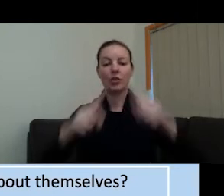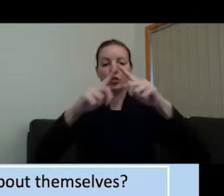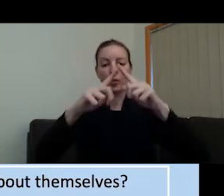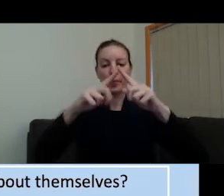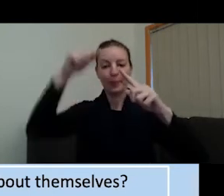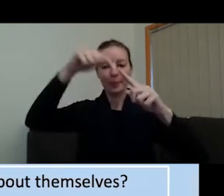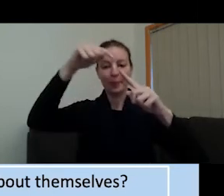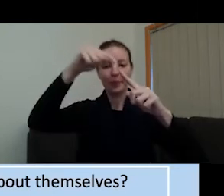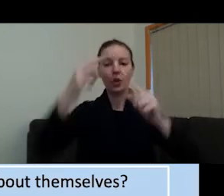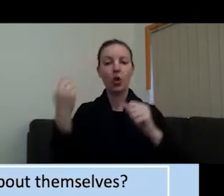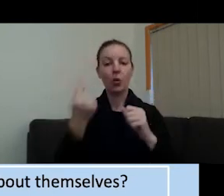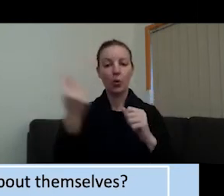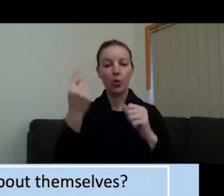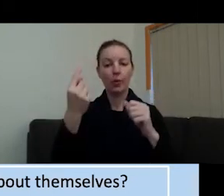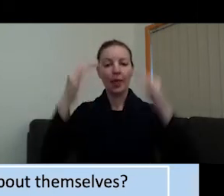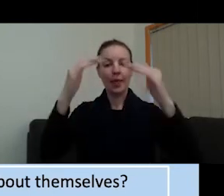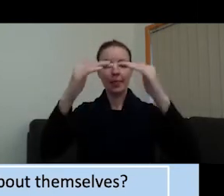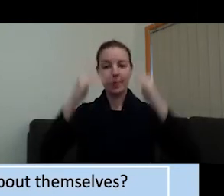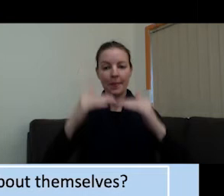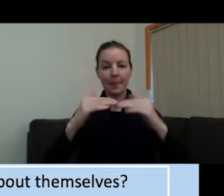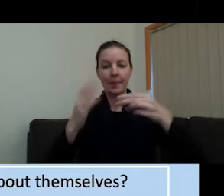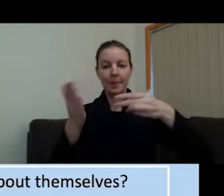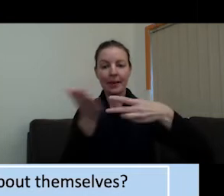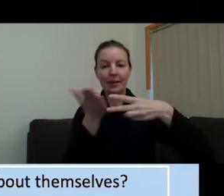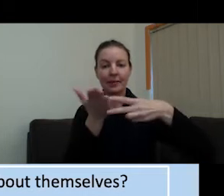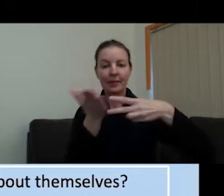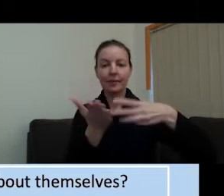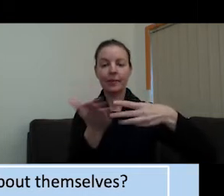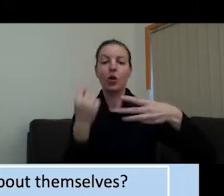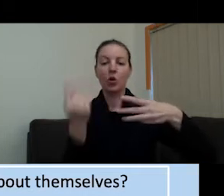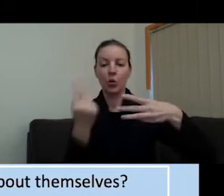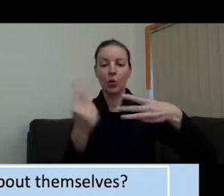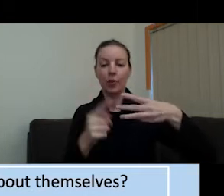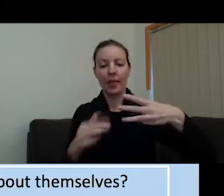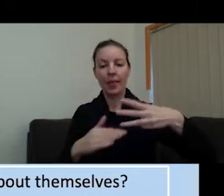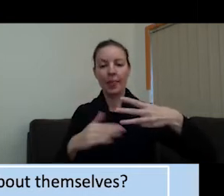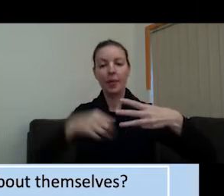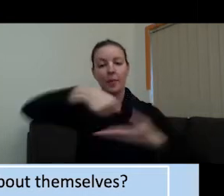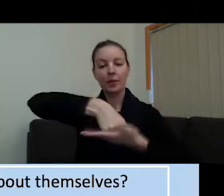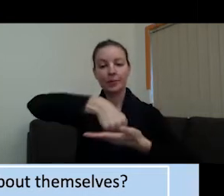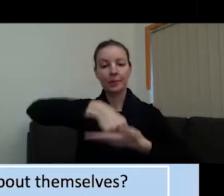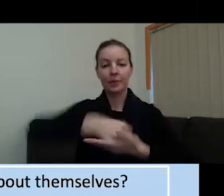the middle of the triangle it says, "Who is here?", in the middle. At the bottom, it says, "Who is here?"